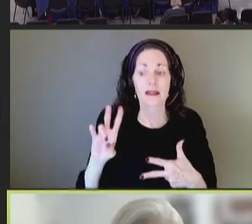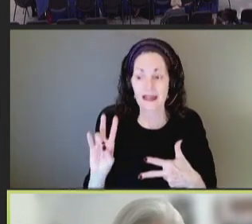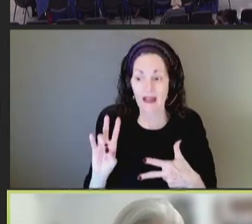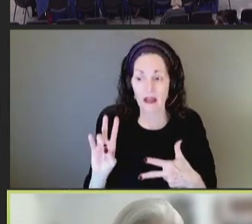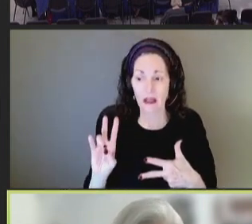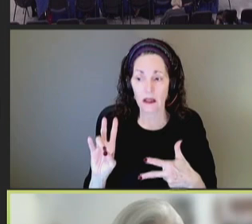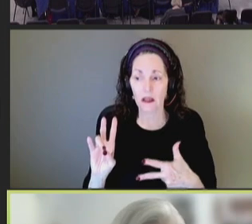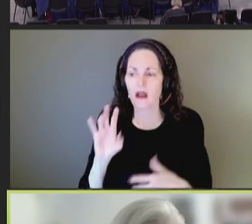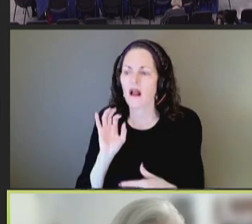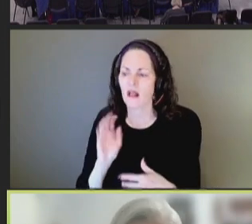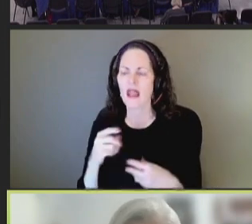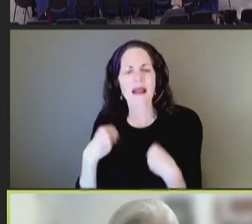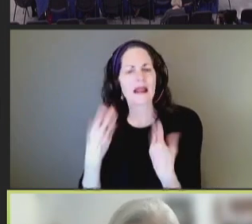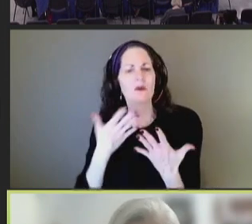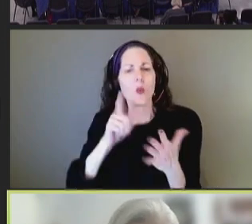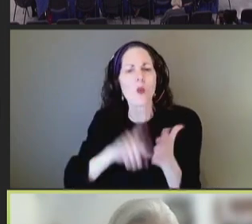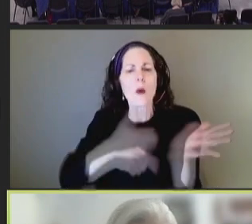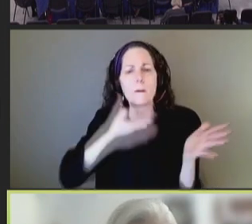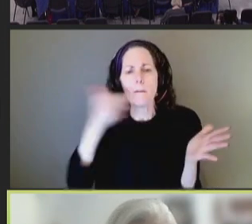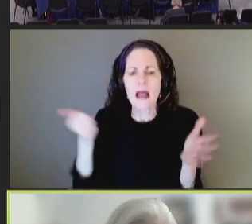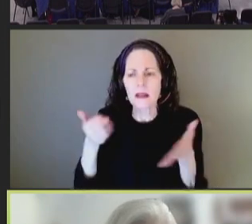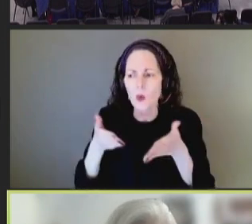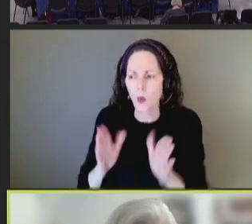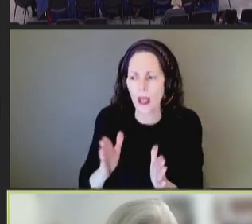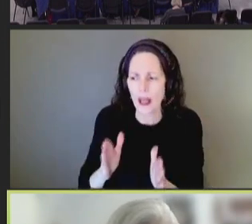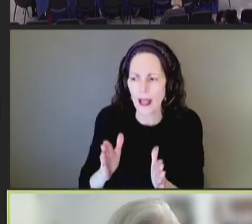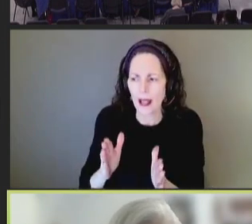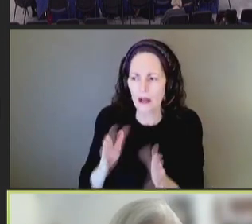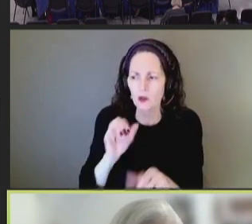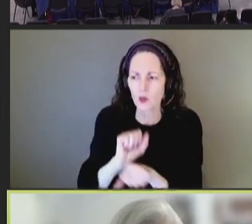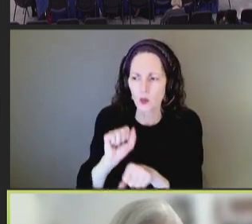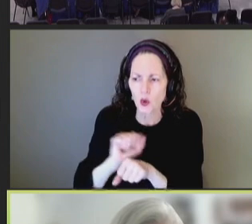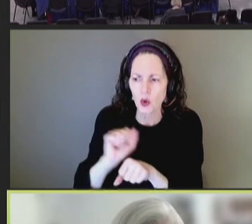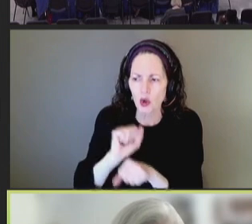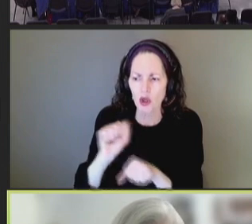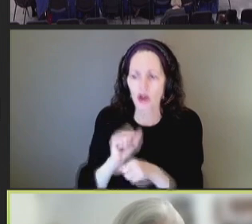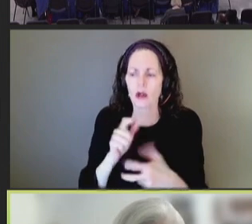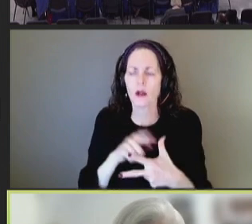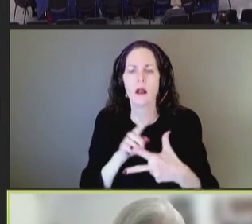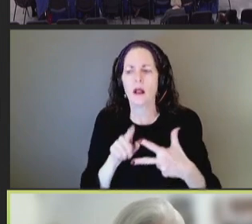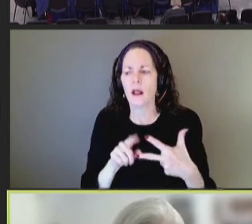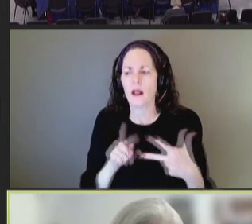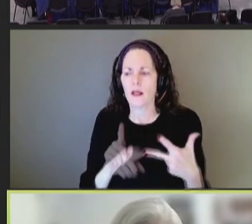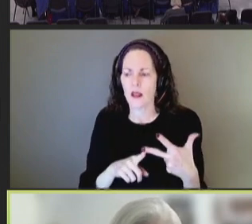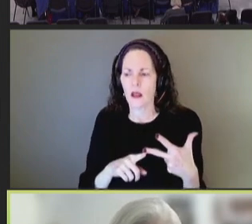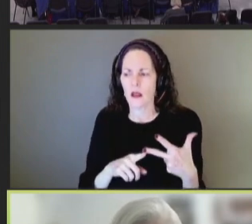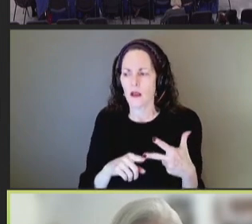IIS can use for interoperability. And then we have alignment with standards that can be